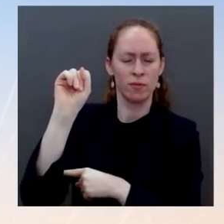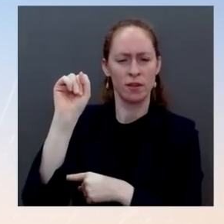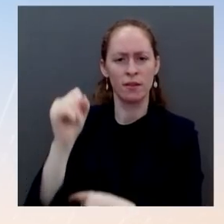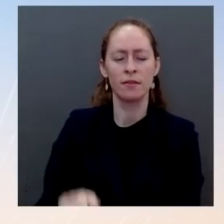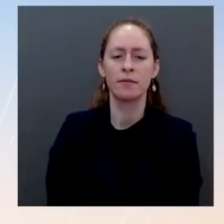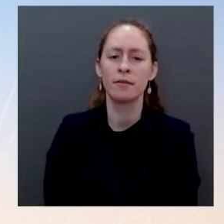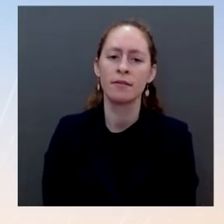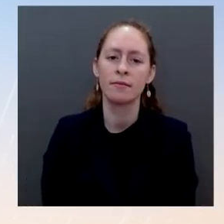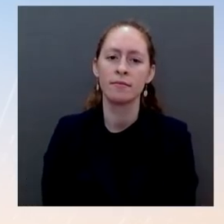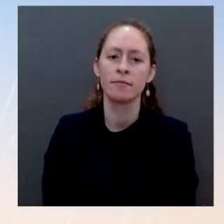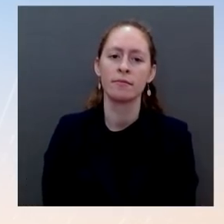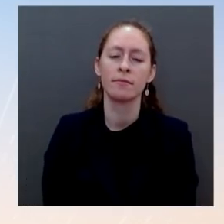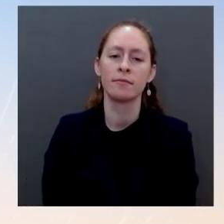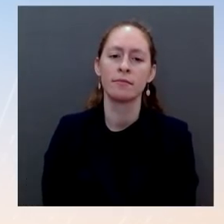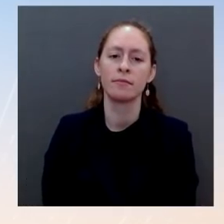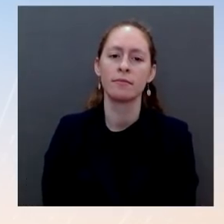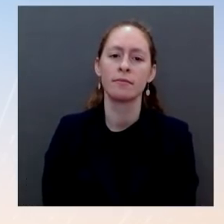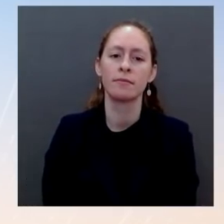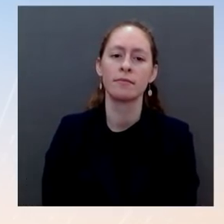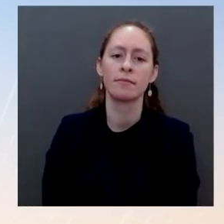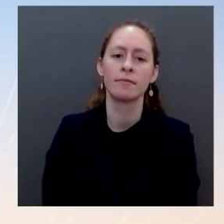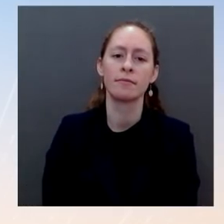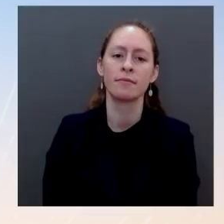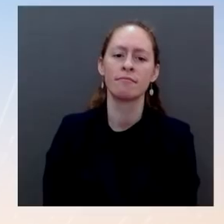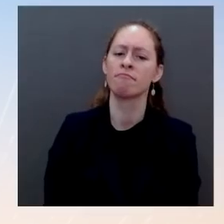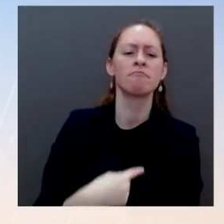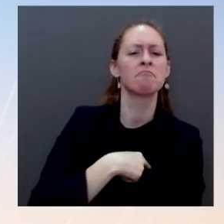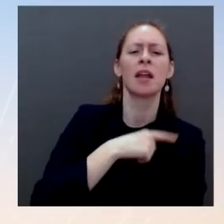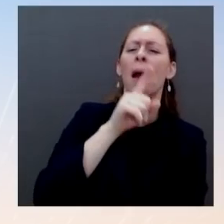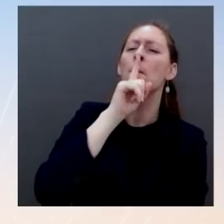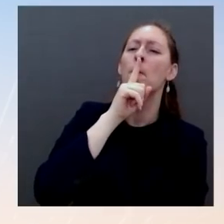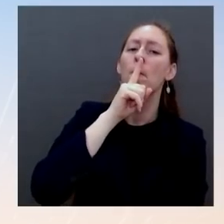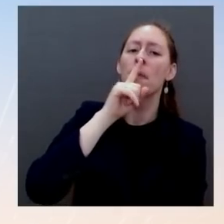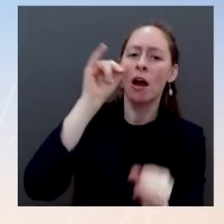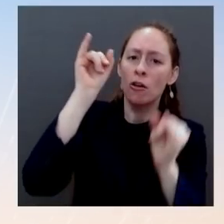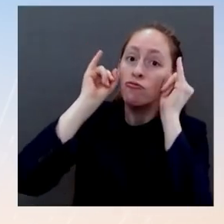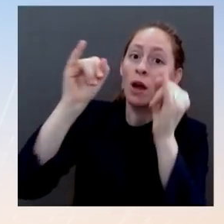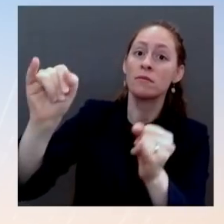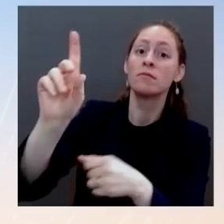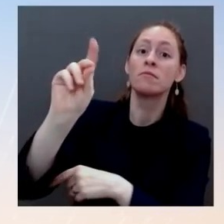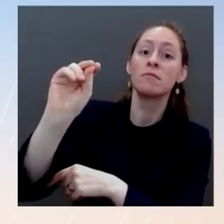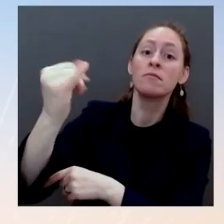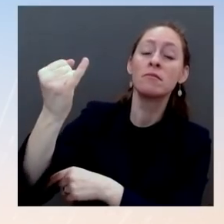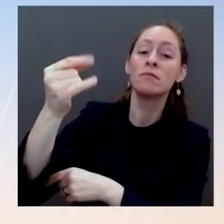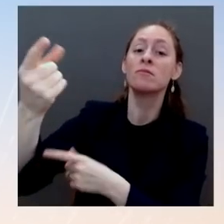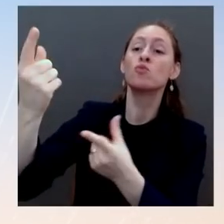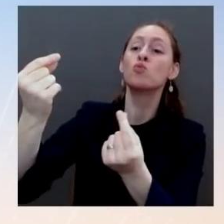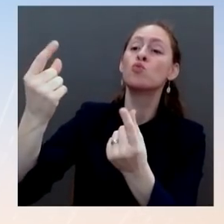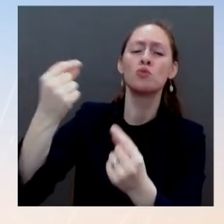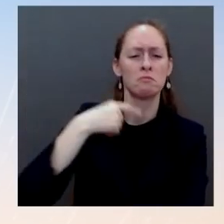or the Attorney General sees that he did either. Go ahead. The Press: Yeah. Thanks, Jen. Looking ahead again to Tuesday's speech in Atlanta: